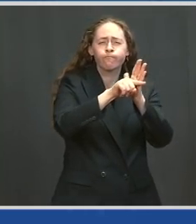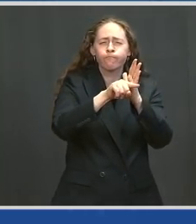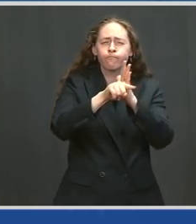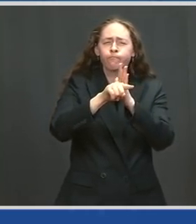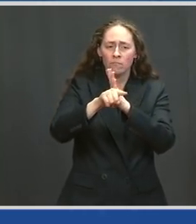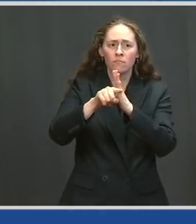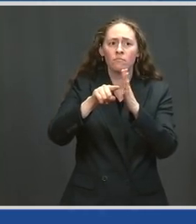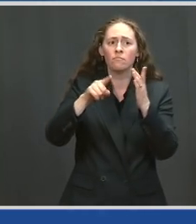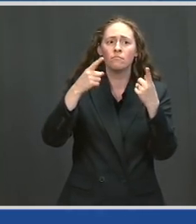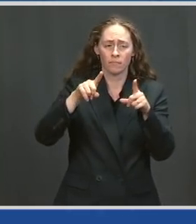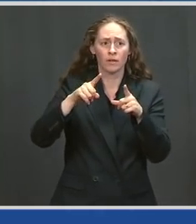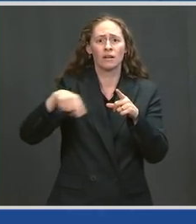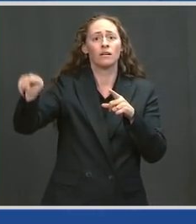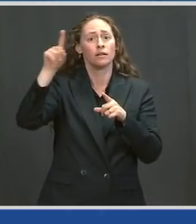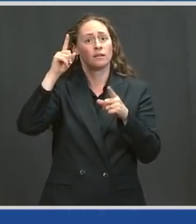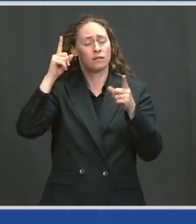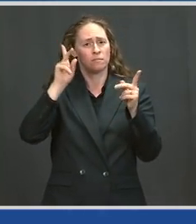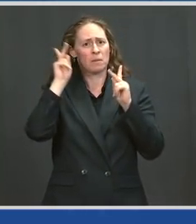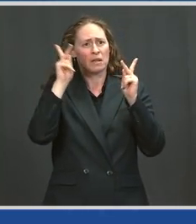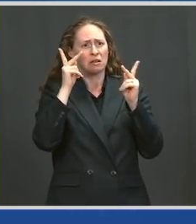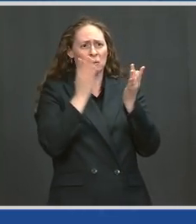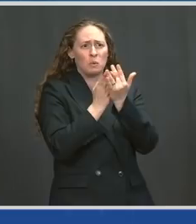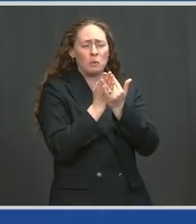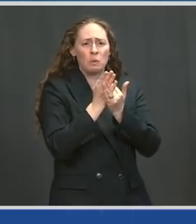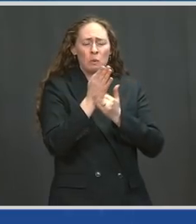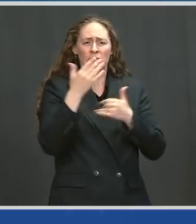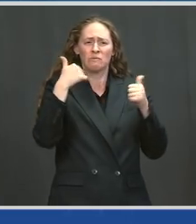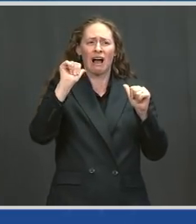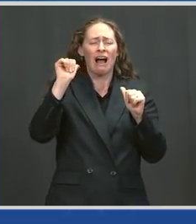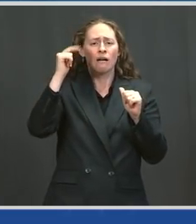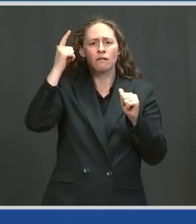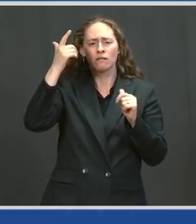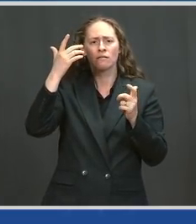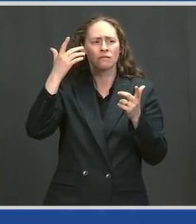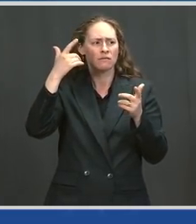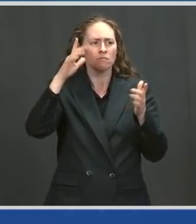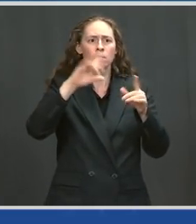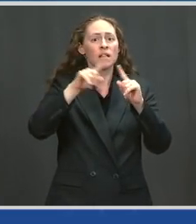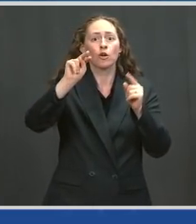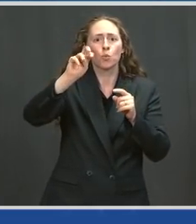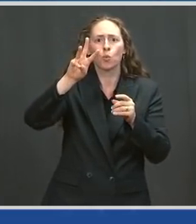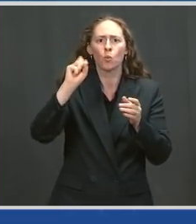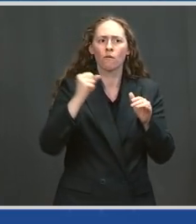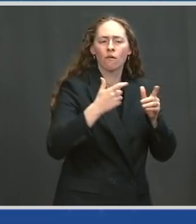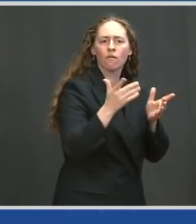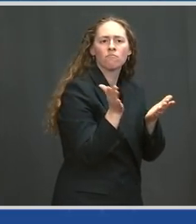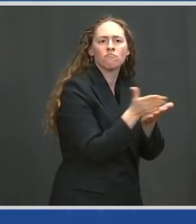from the news and everyday conversations. For a long time schools in Tulsa didn't even teach it,